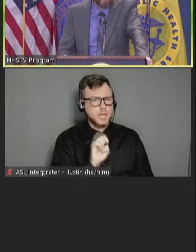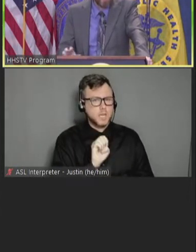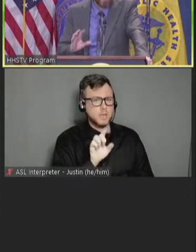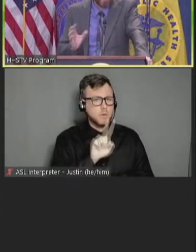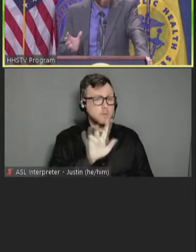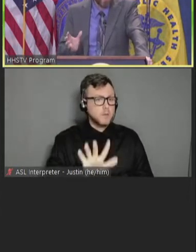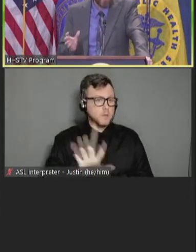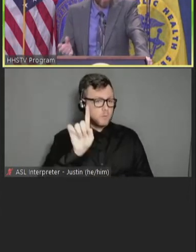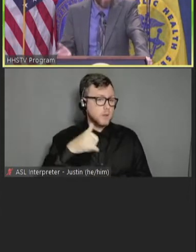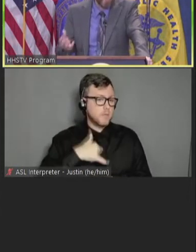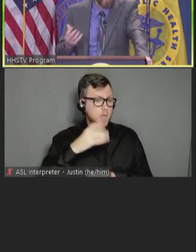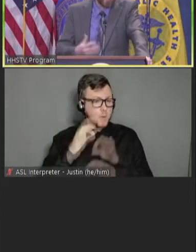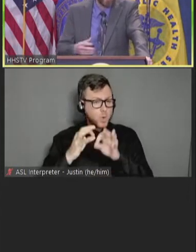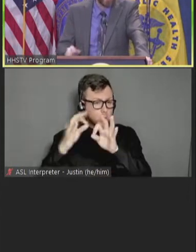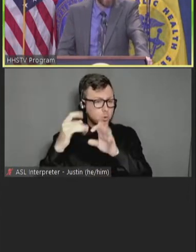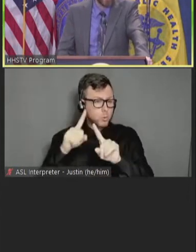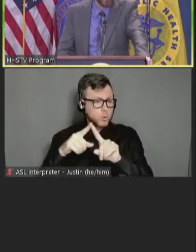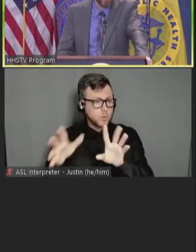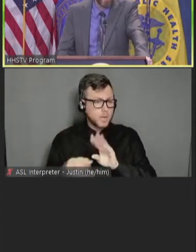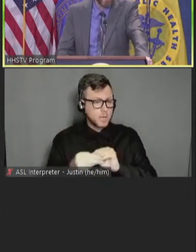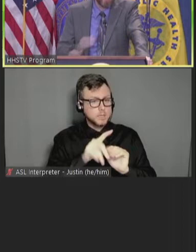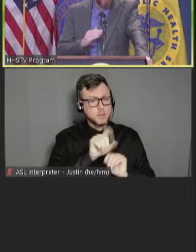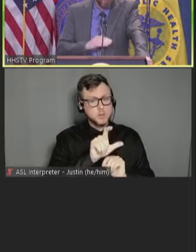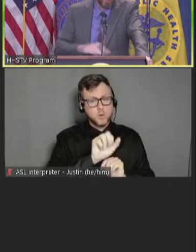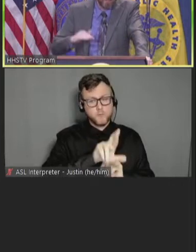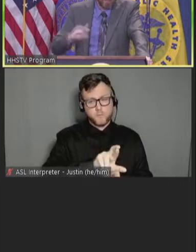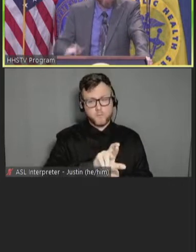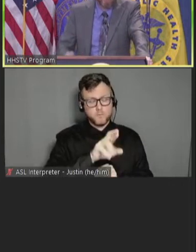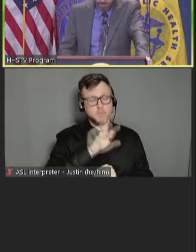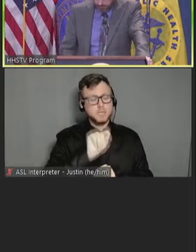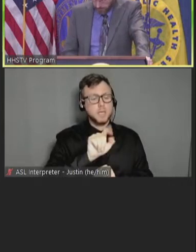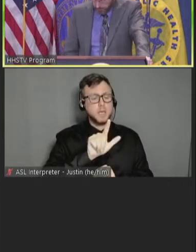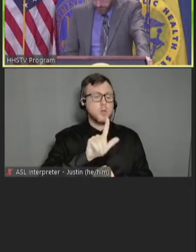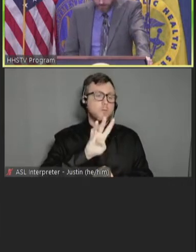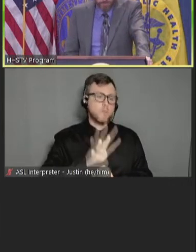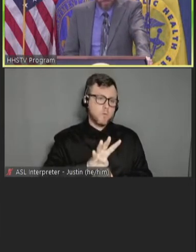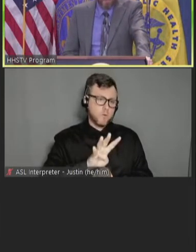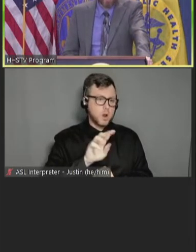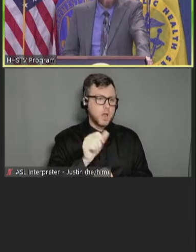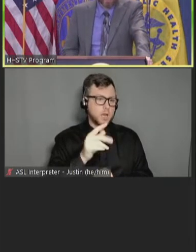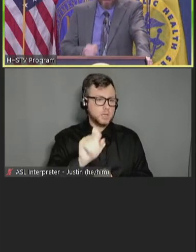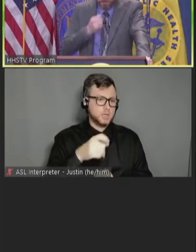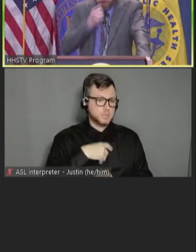is a molecule that when added to a TLR4 agonist really boosts the efficacy of those vaccines.